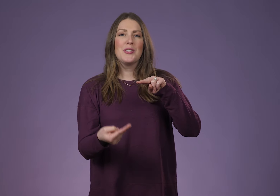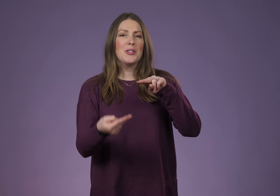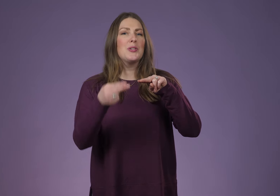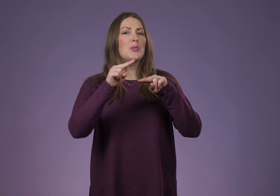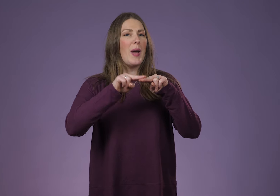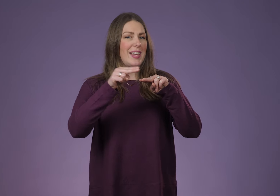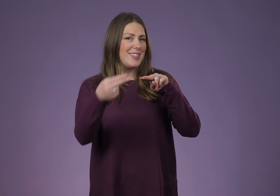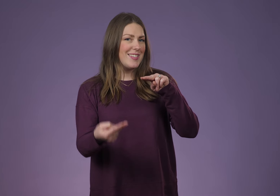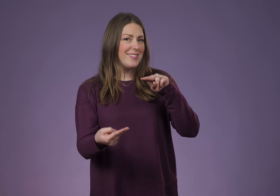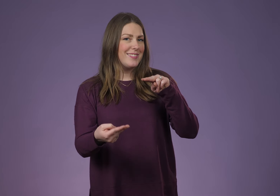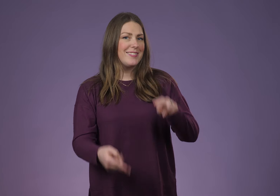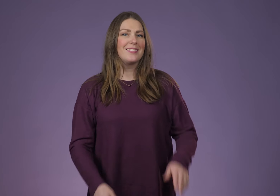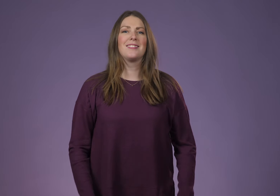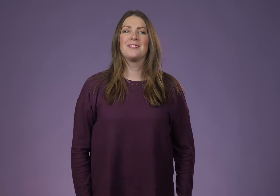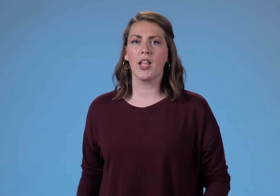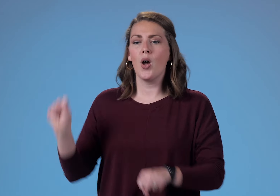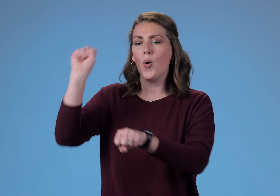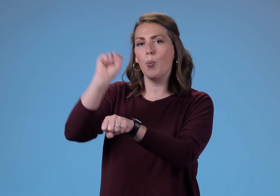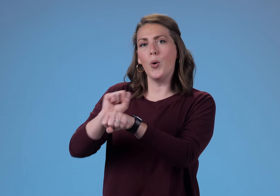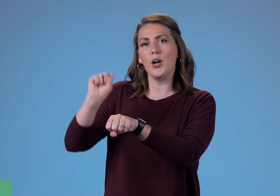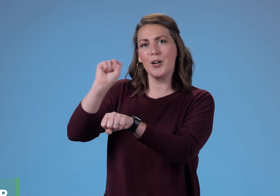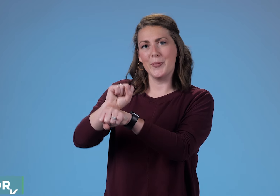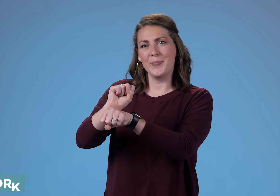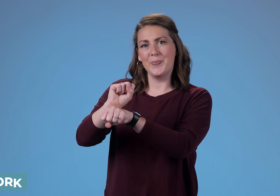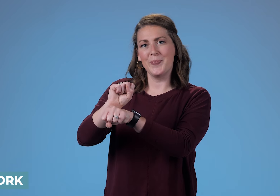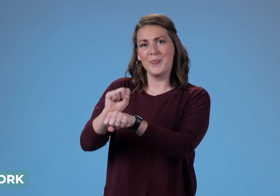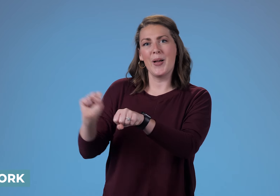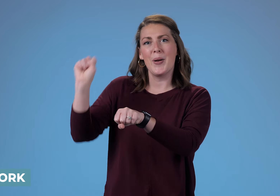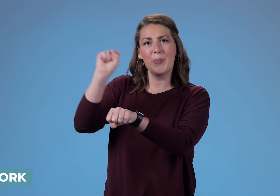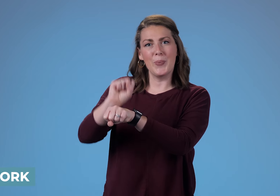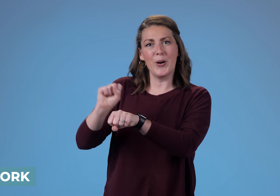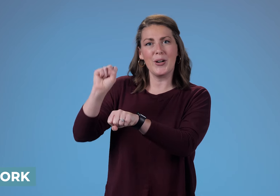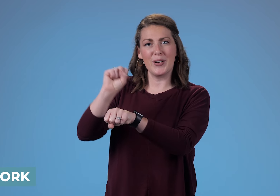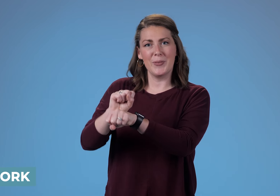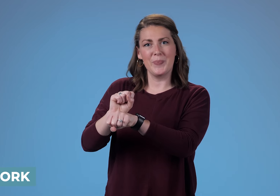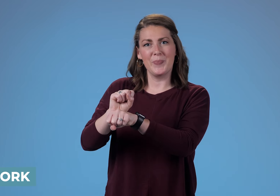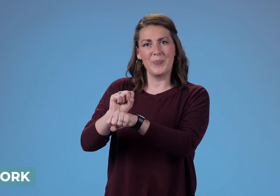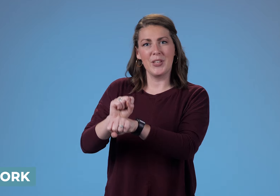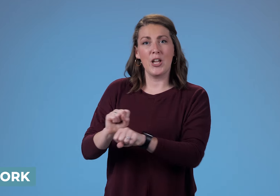to lose weight. Work.